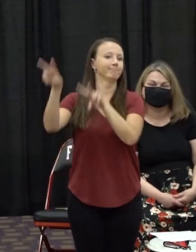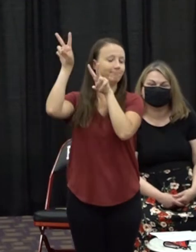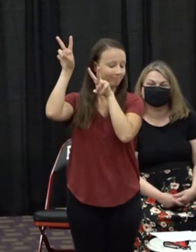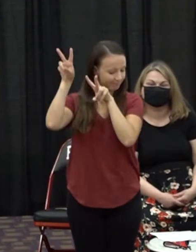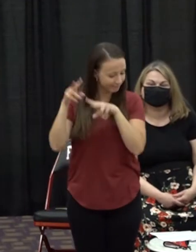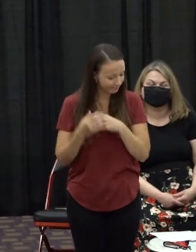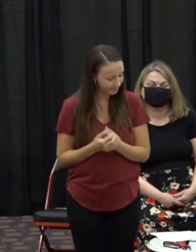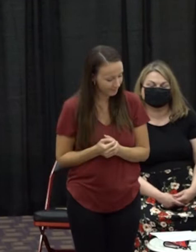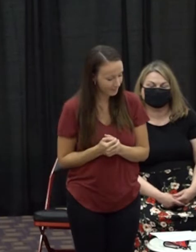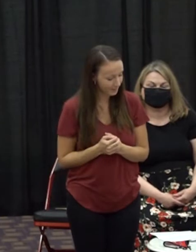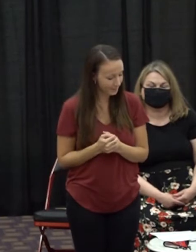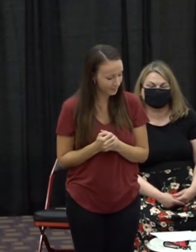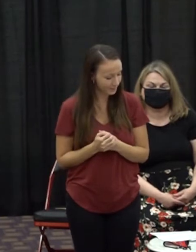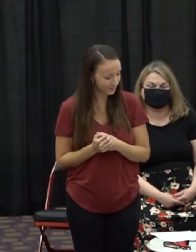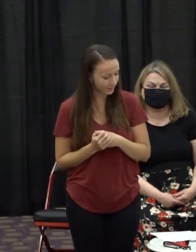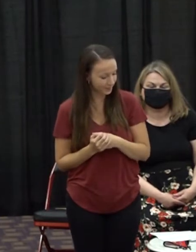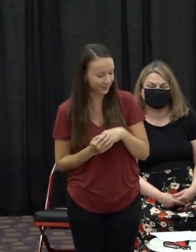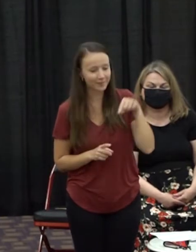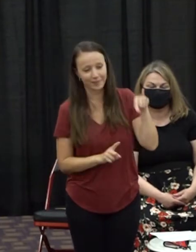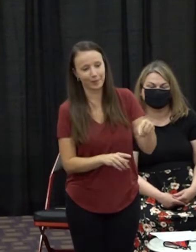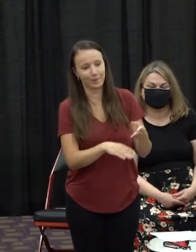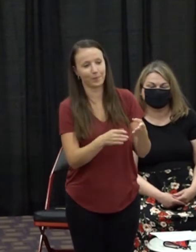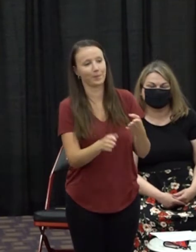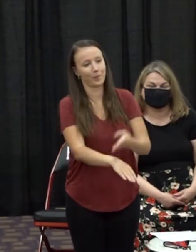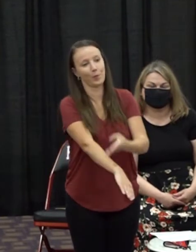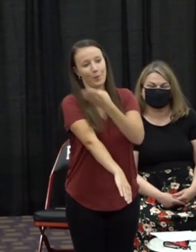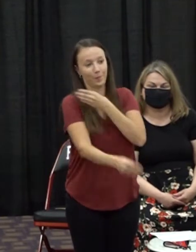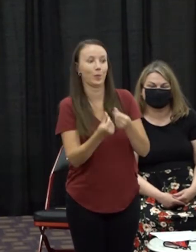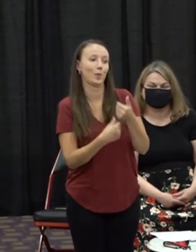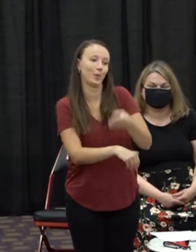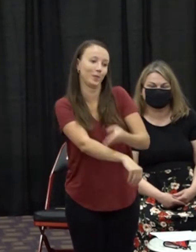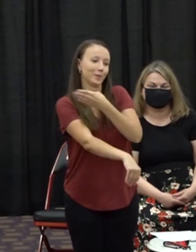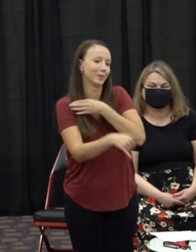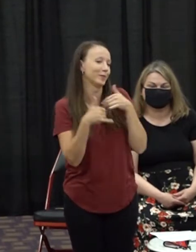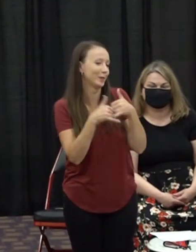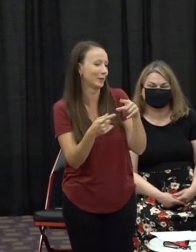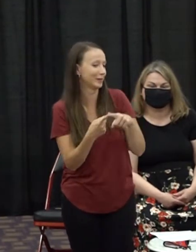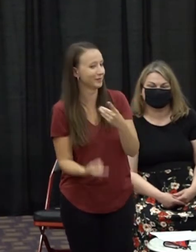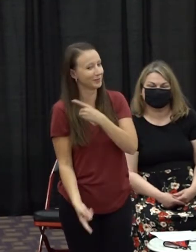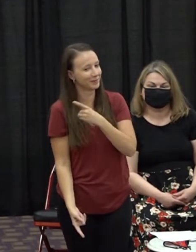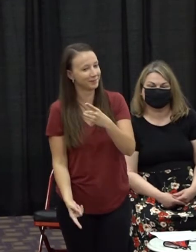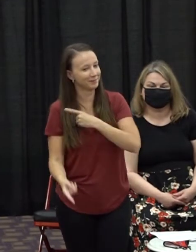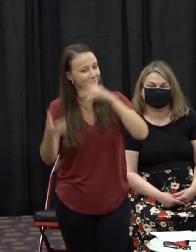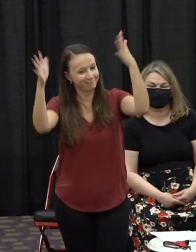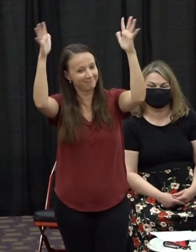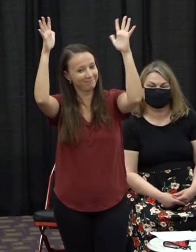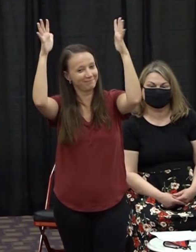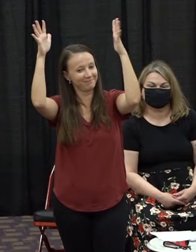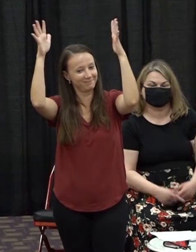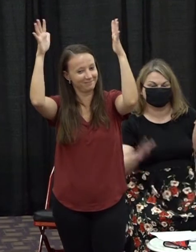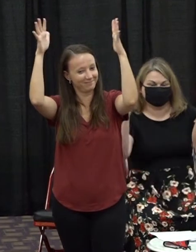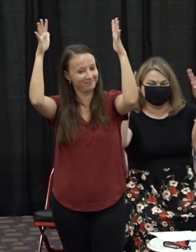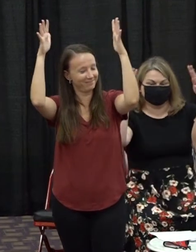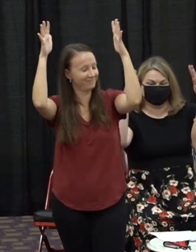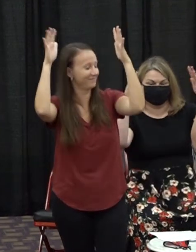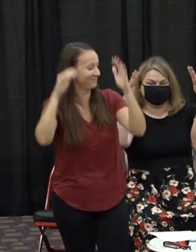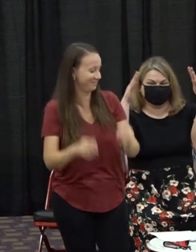And as a senior student, kids really look up to her. She has shown so much improvement. The award goes to Davonnah Green.